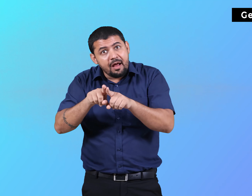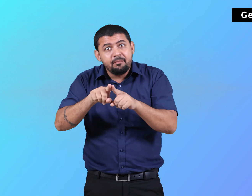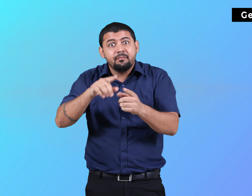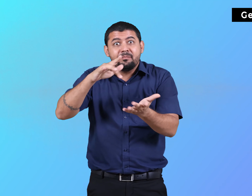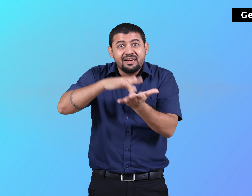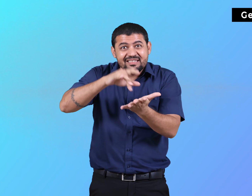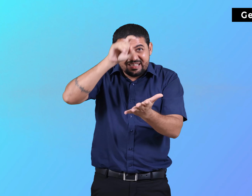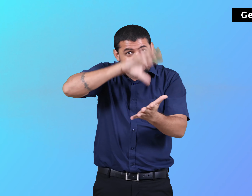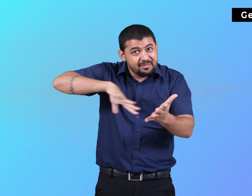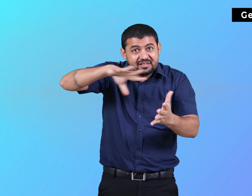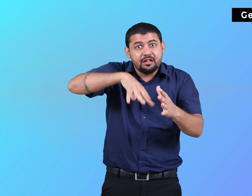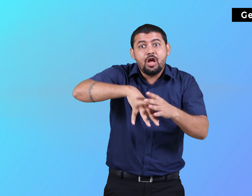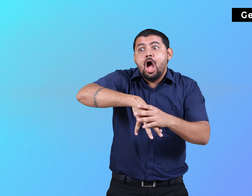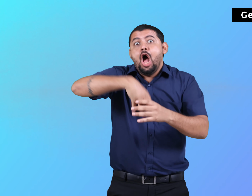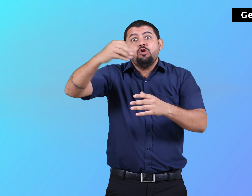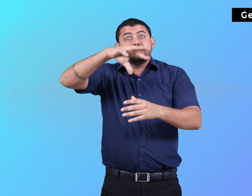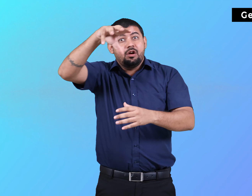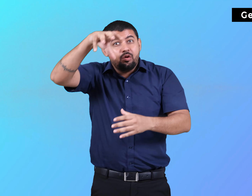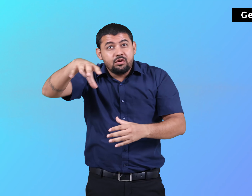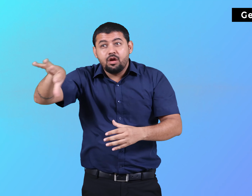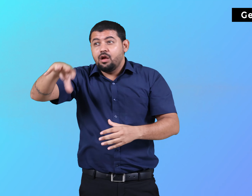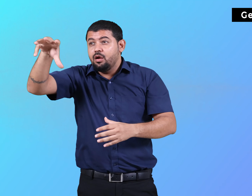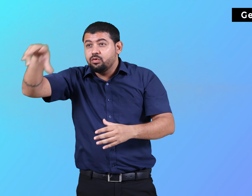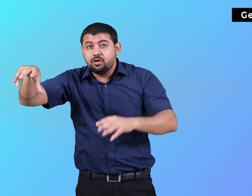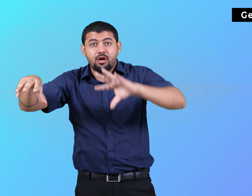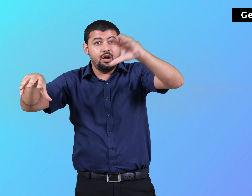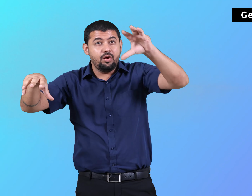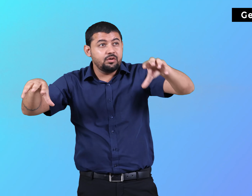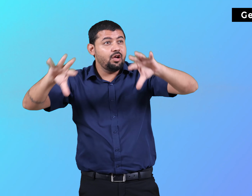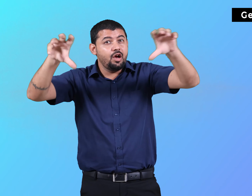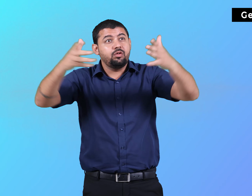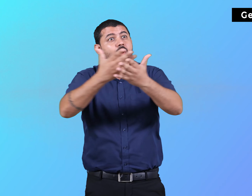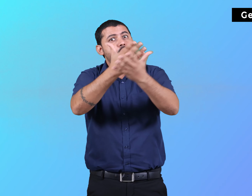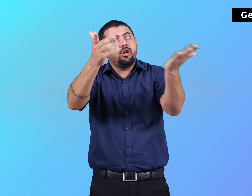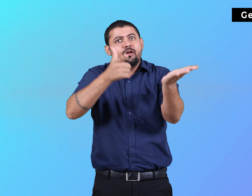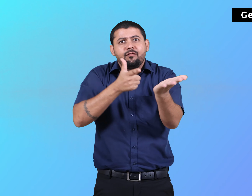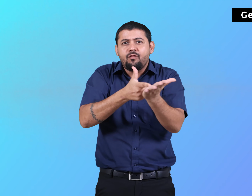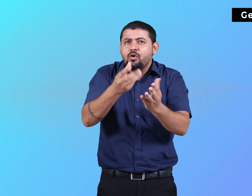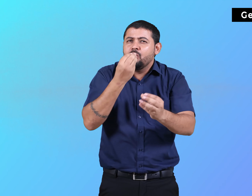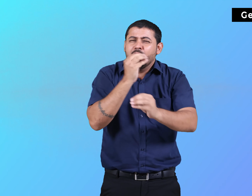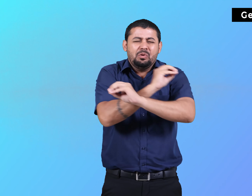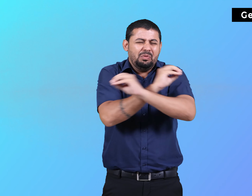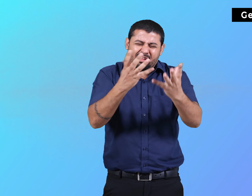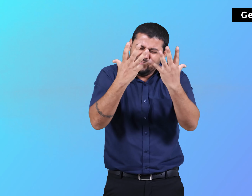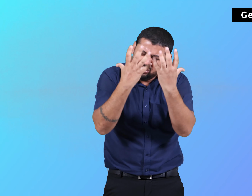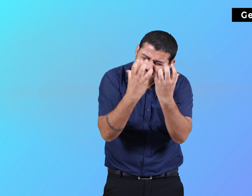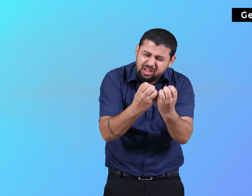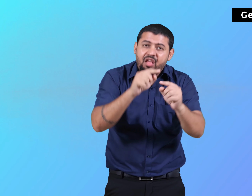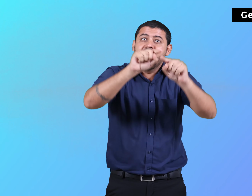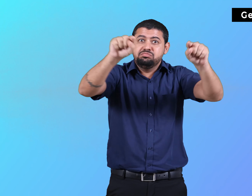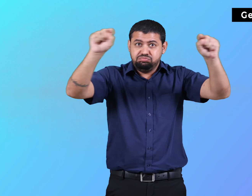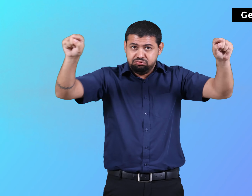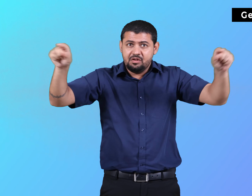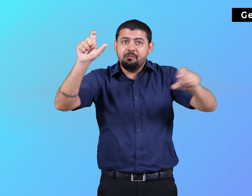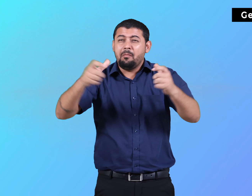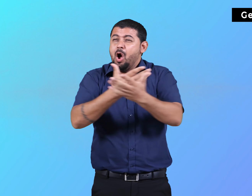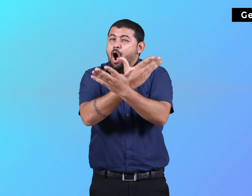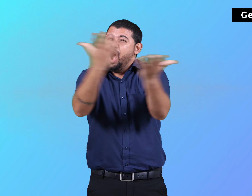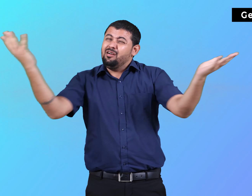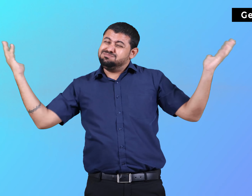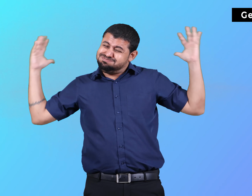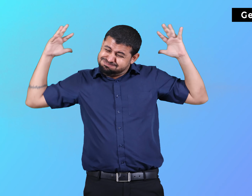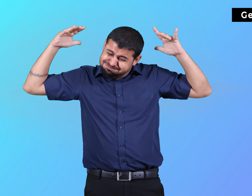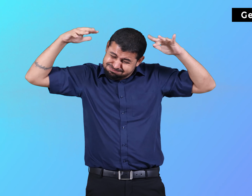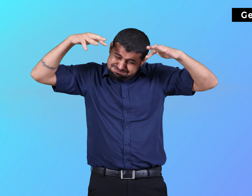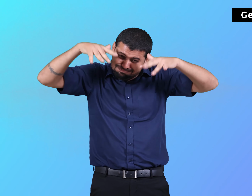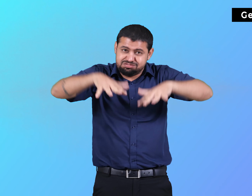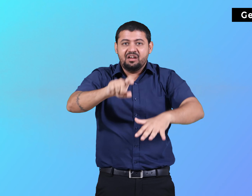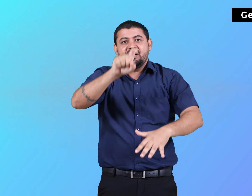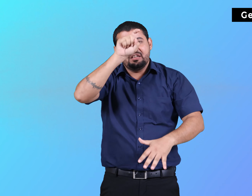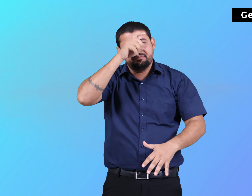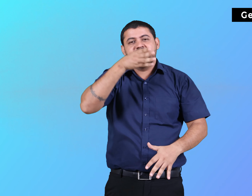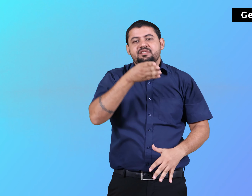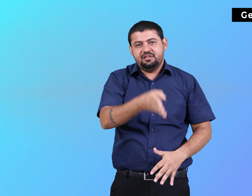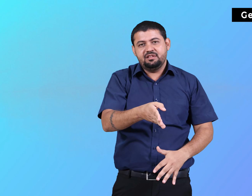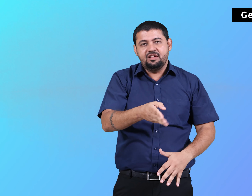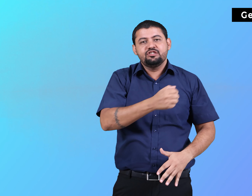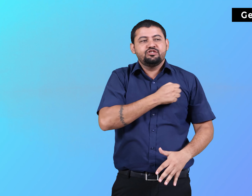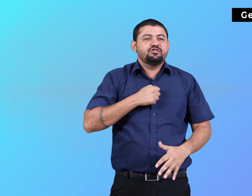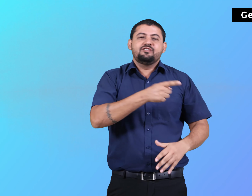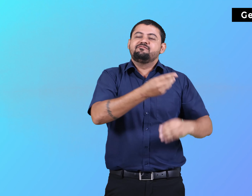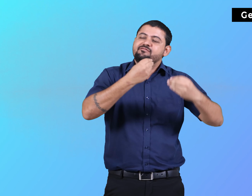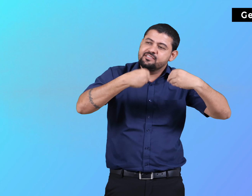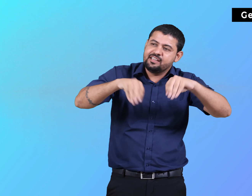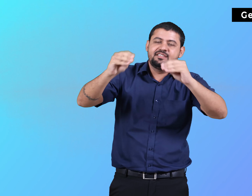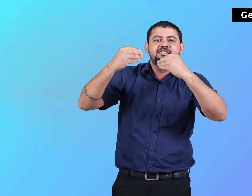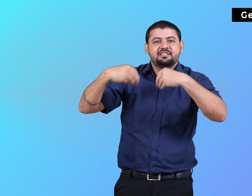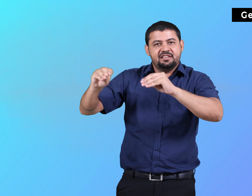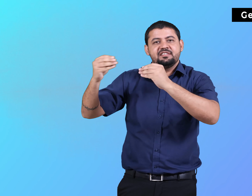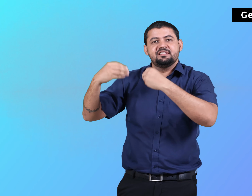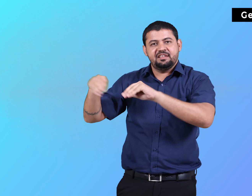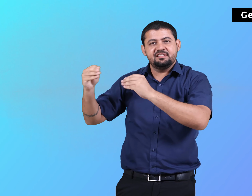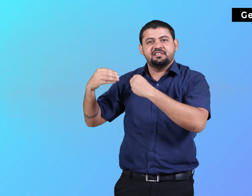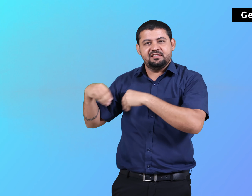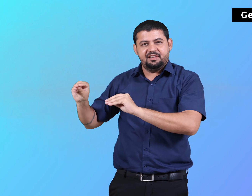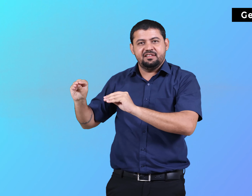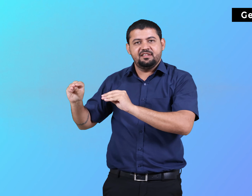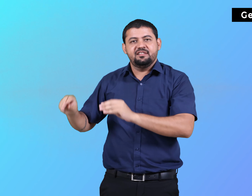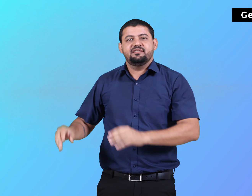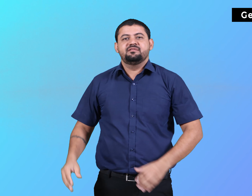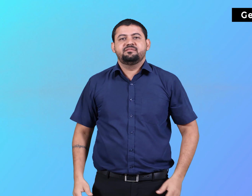but it was also bad everywhere else. So people came to Egypt from the surrounding countries to buy grain from Joseph.